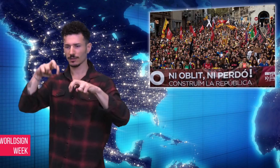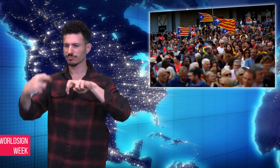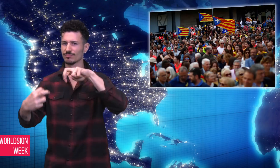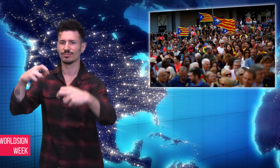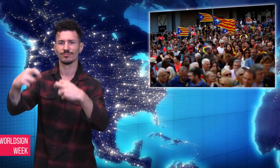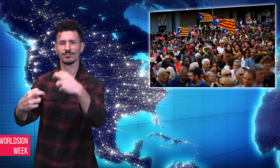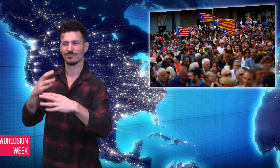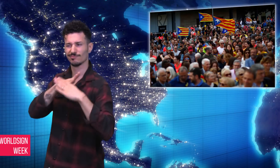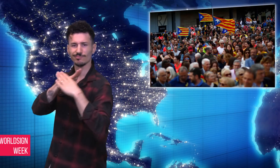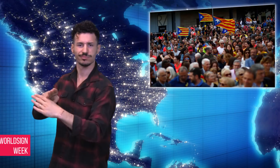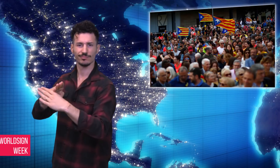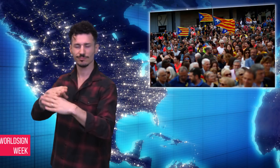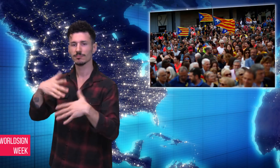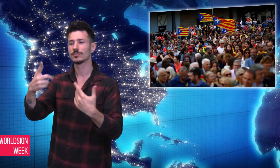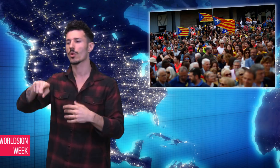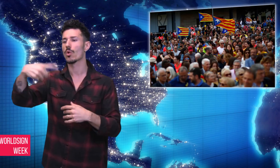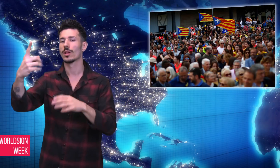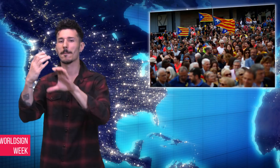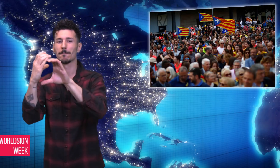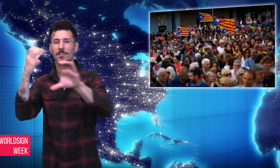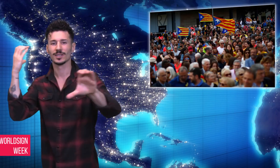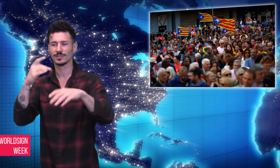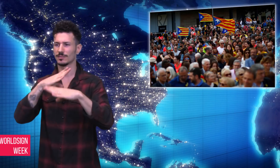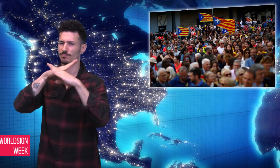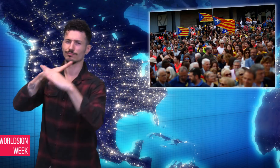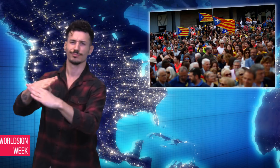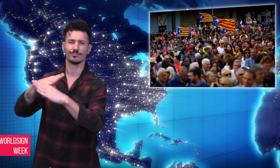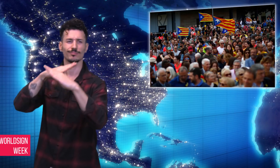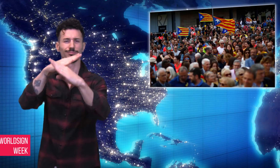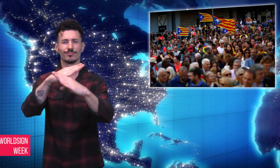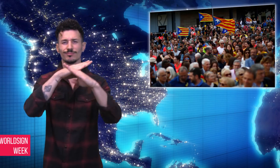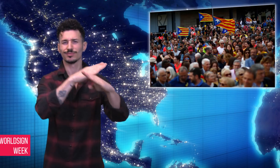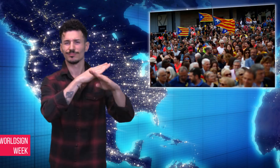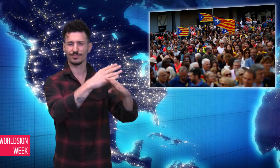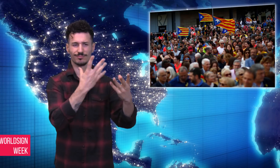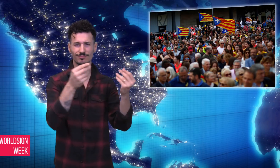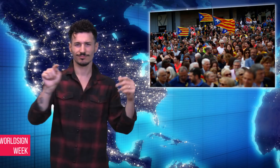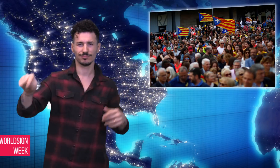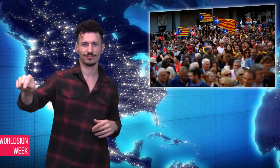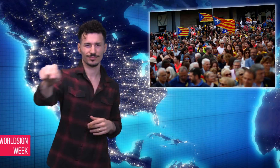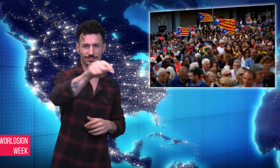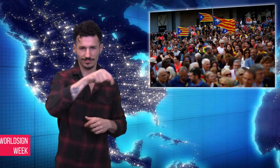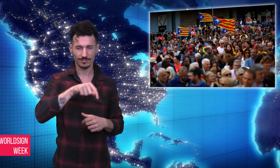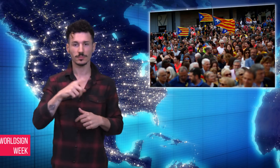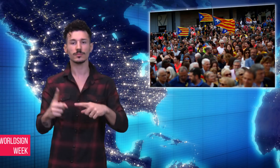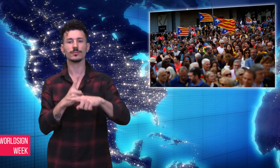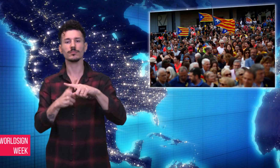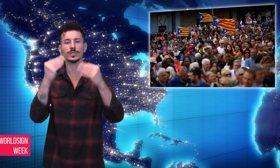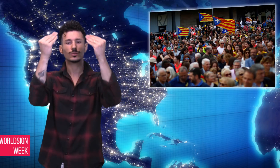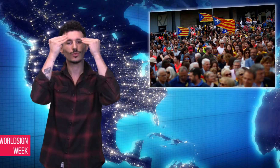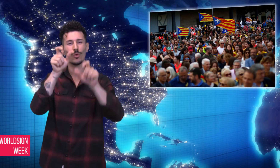There has been little dialogue between Catalan and Spanish